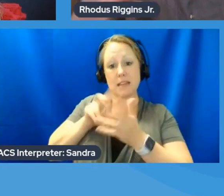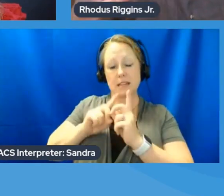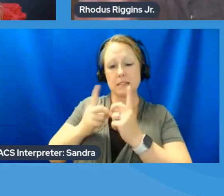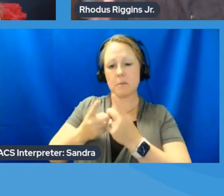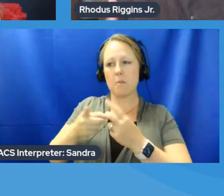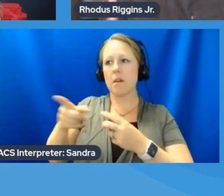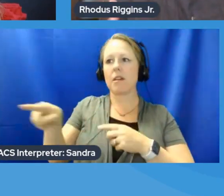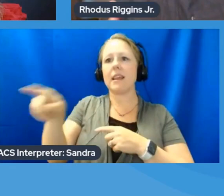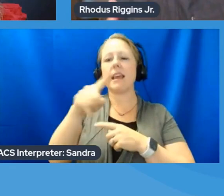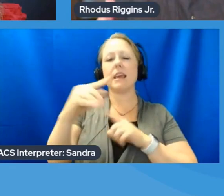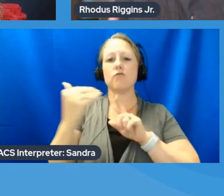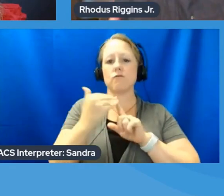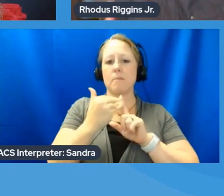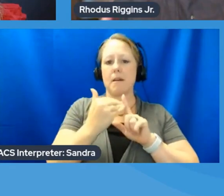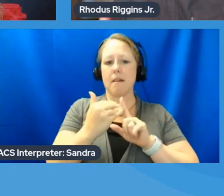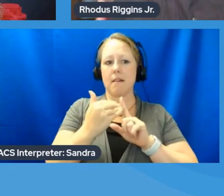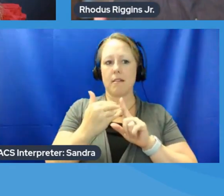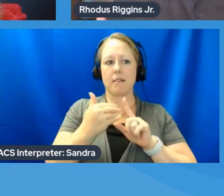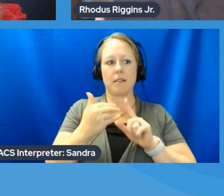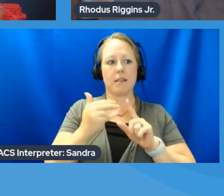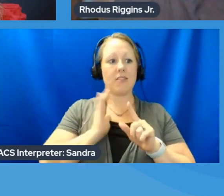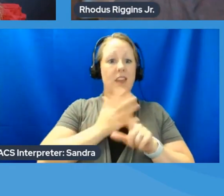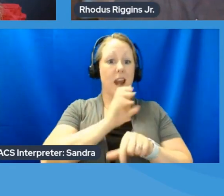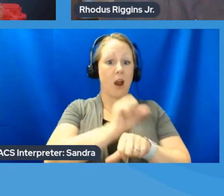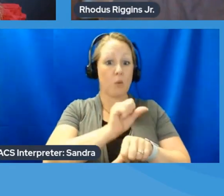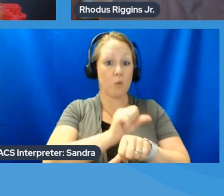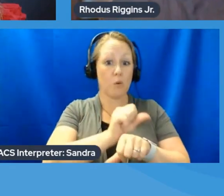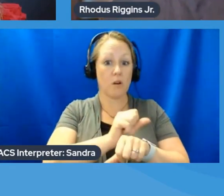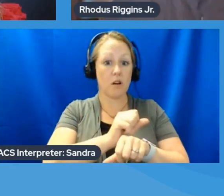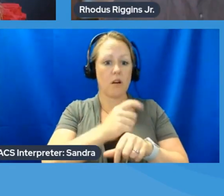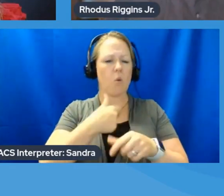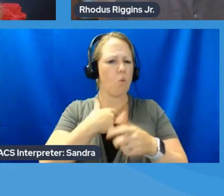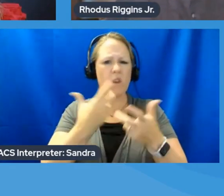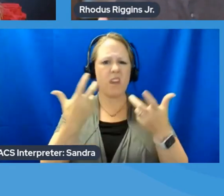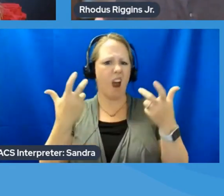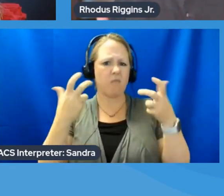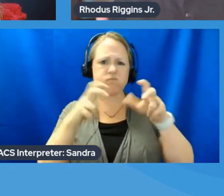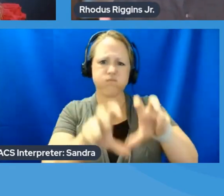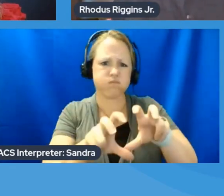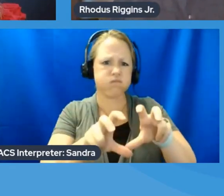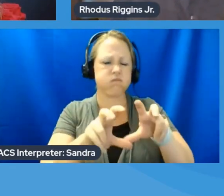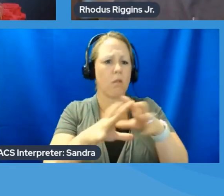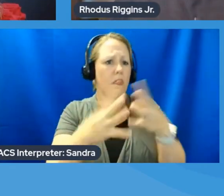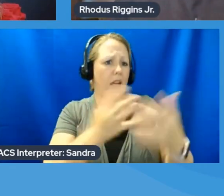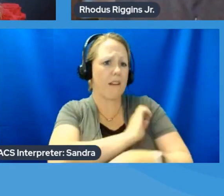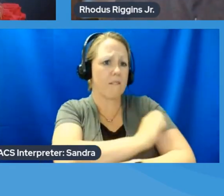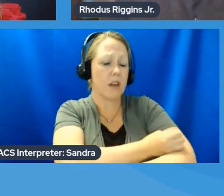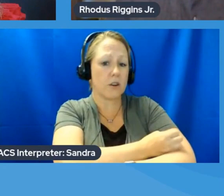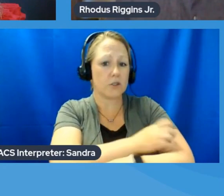this work that we all are pouring all this energy in, we're doing it with human beings.